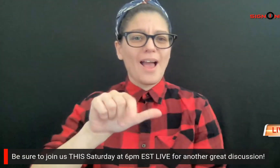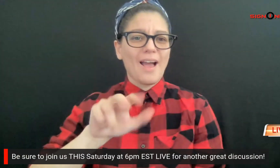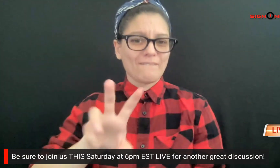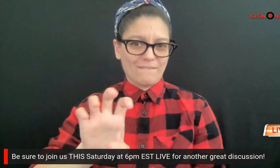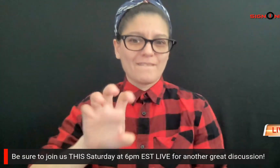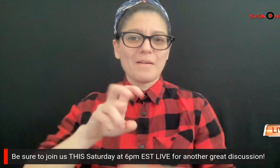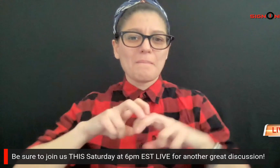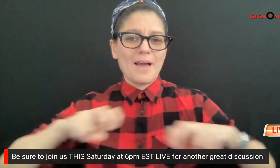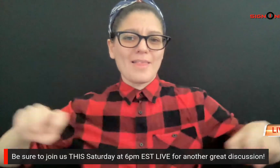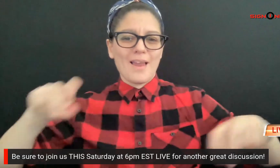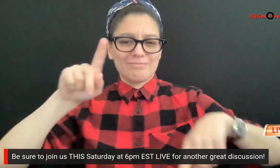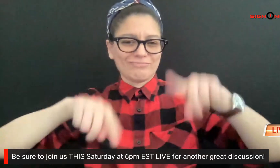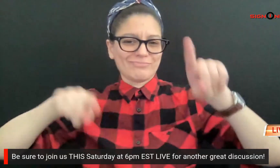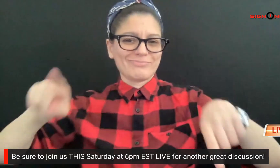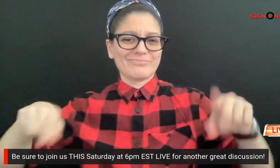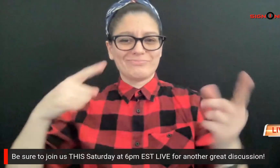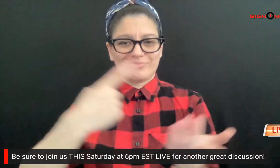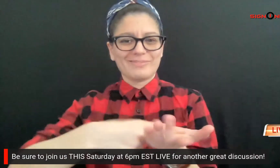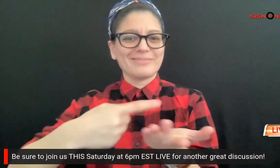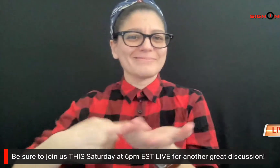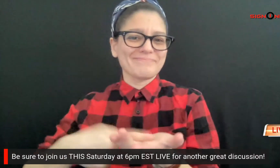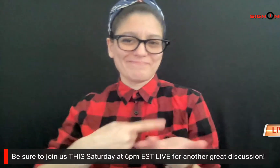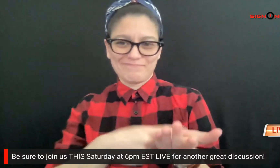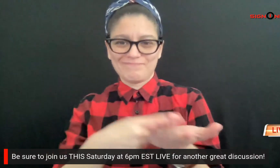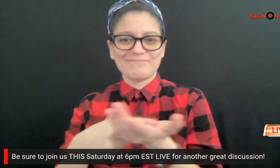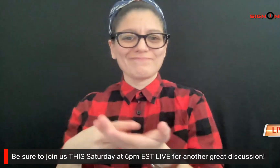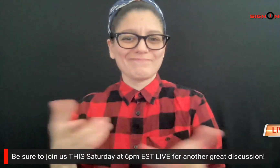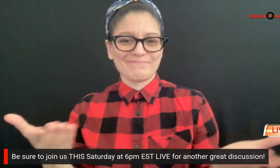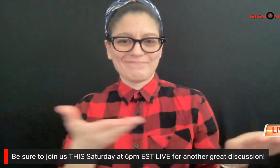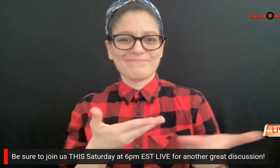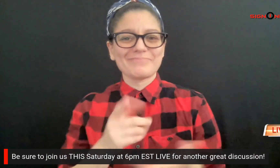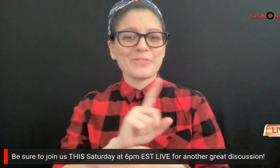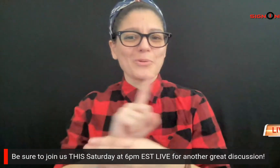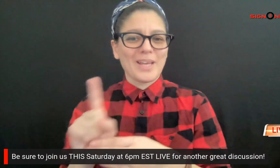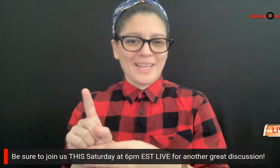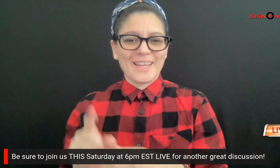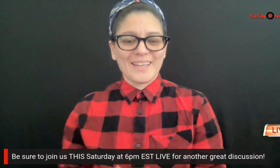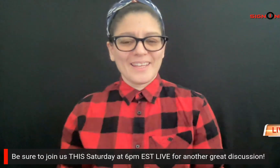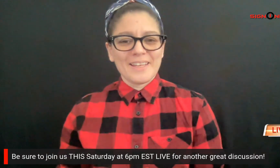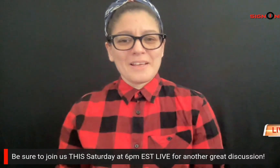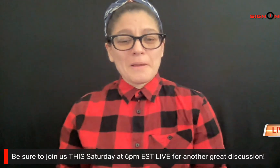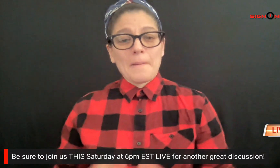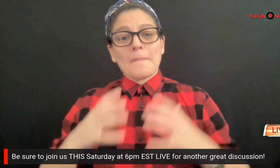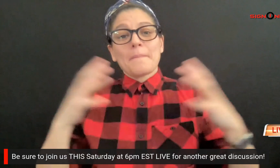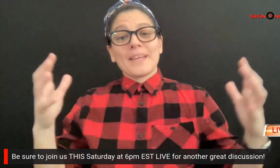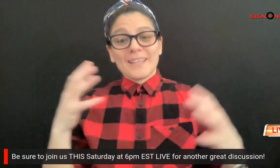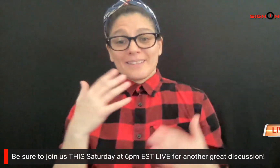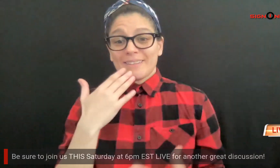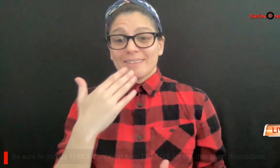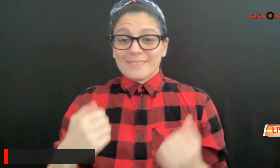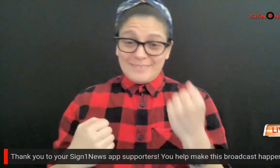Eastern time join us for a live panel of diverse guests to discuss the hot topics of the week